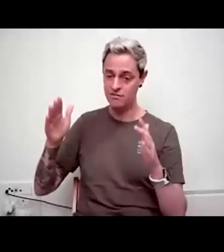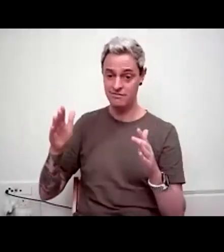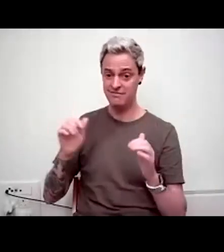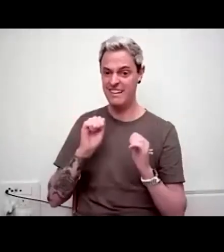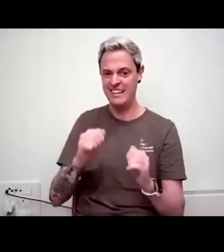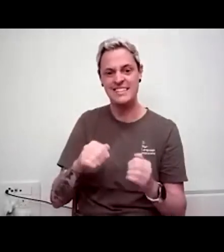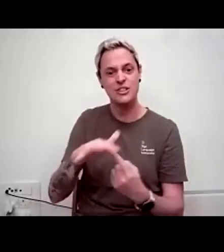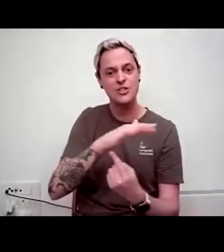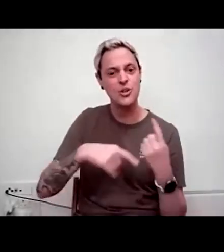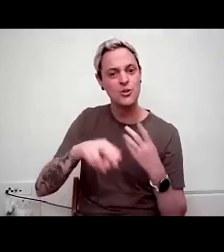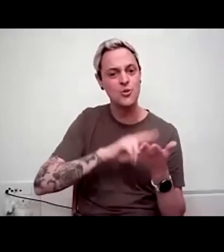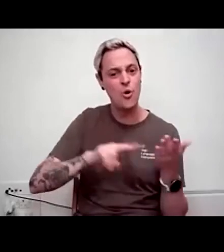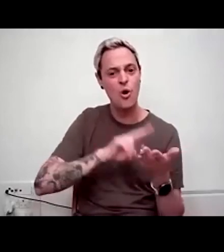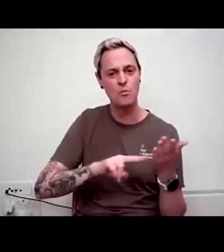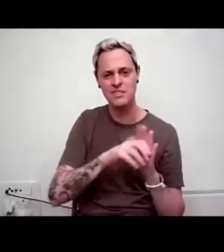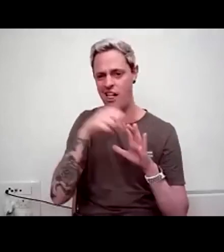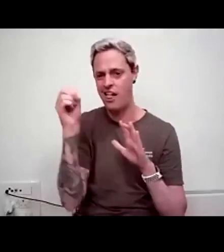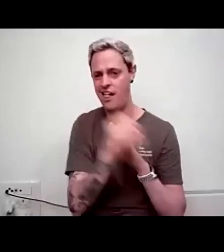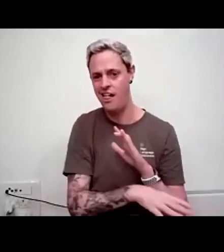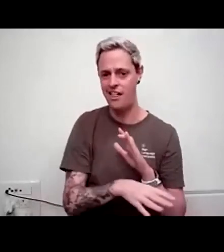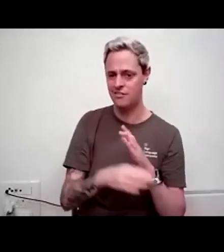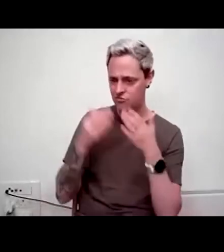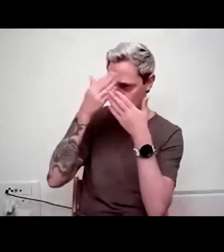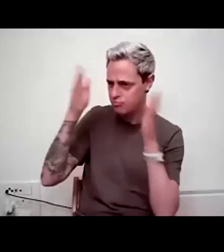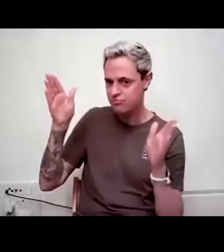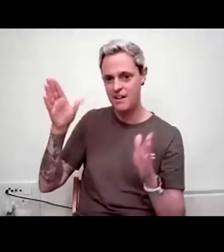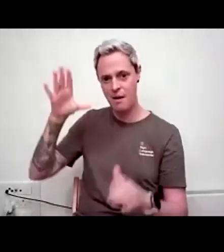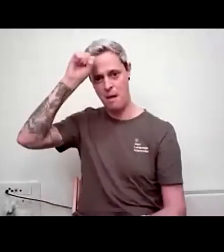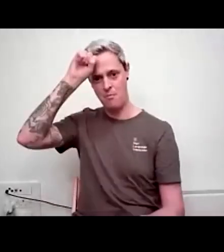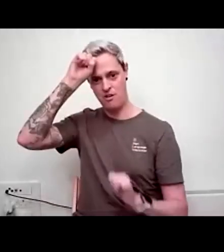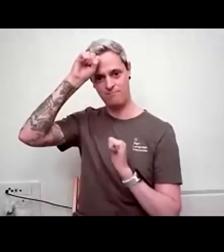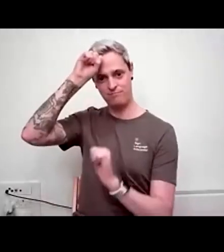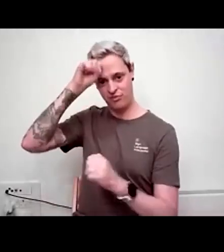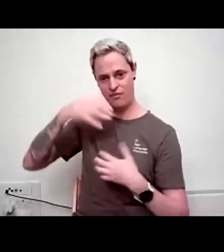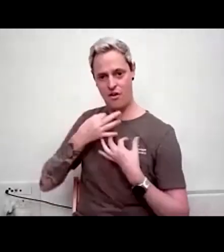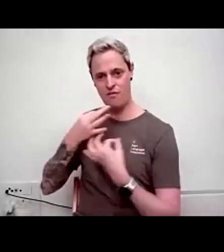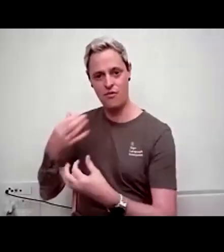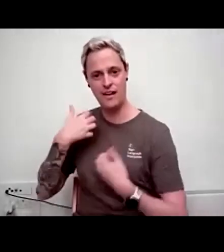and his formidable memory for his area of special interest.